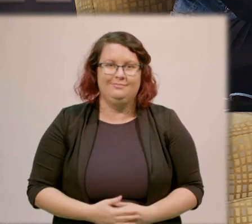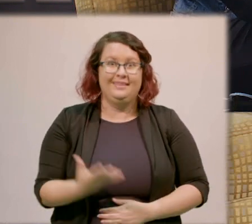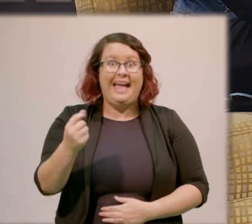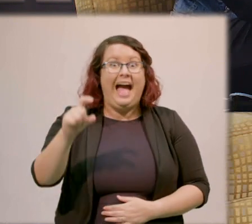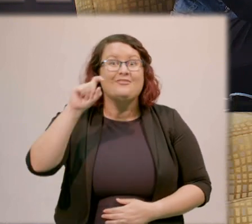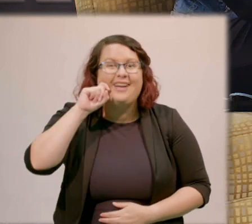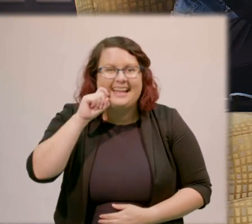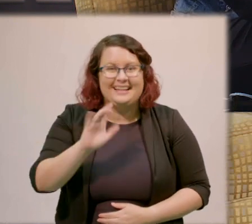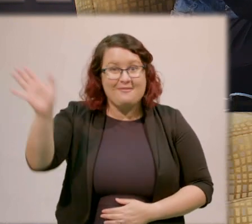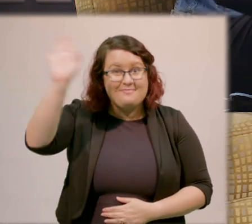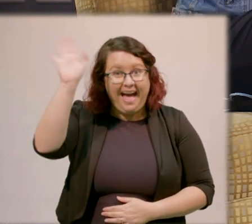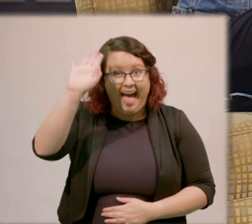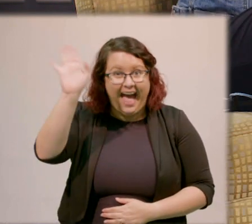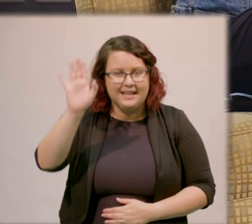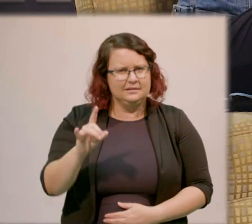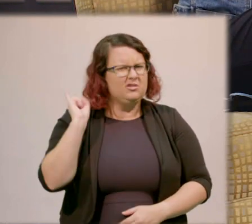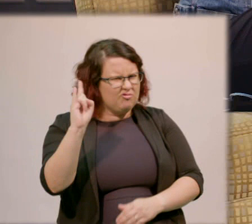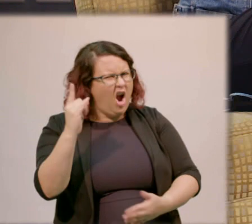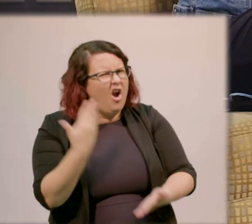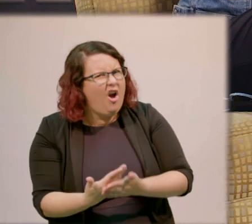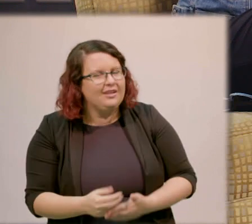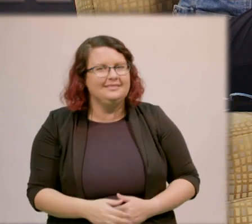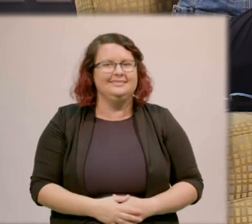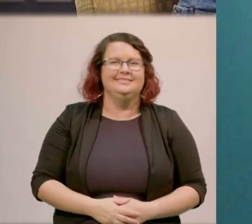Have fun, everyone! Bye for now! Rock on!